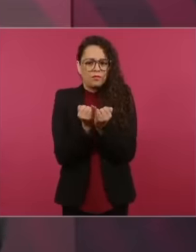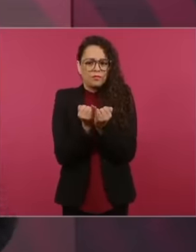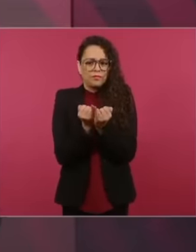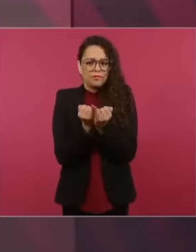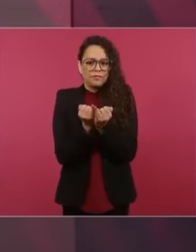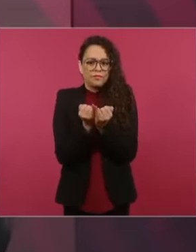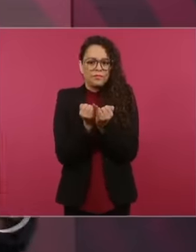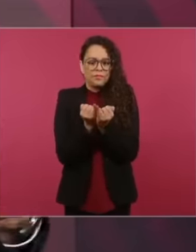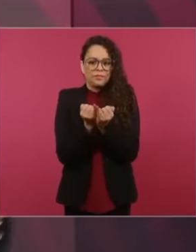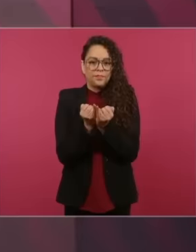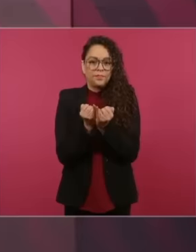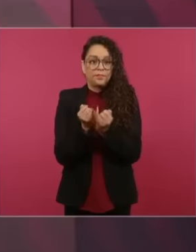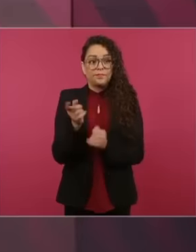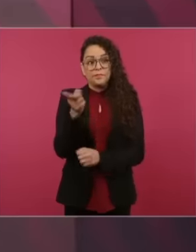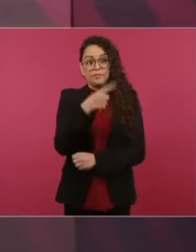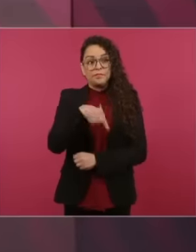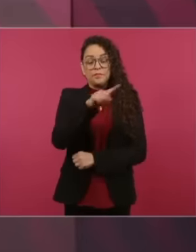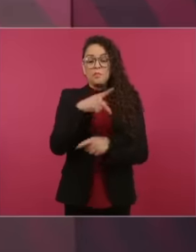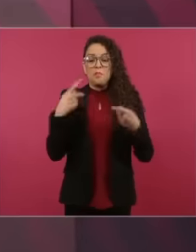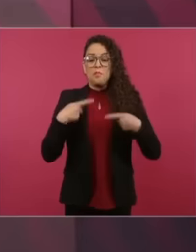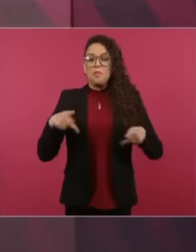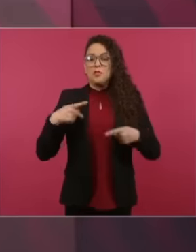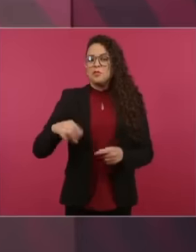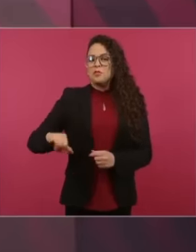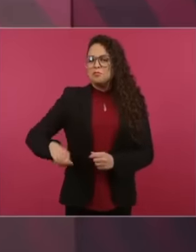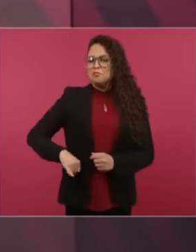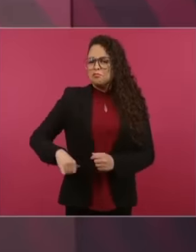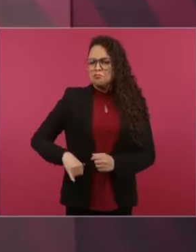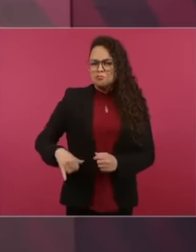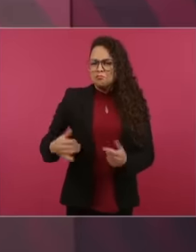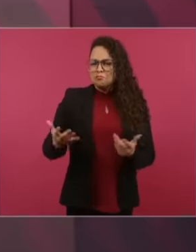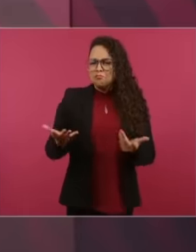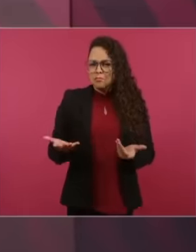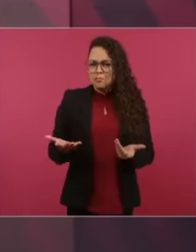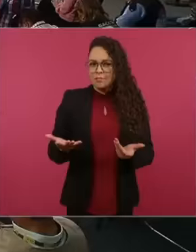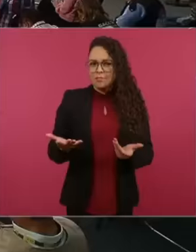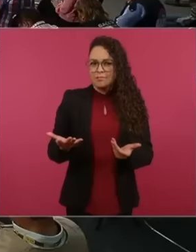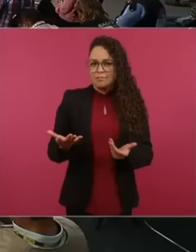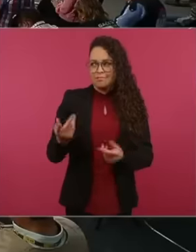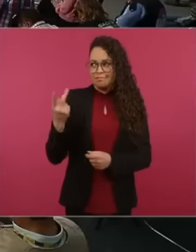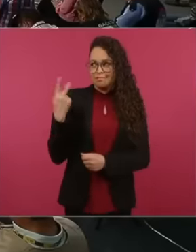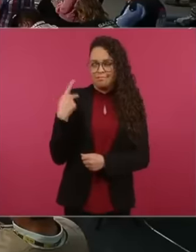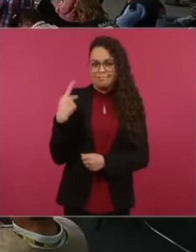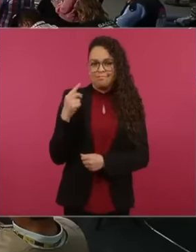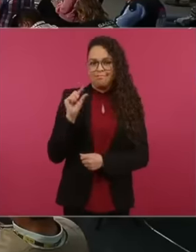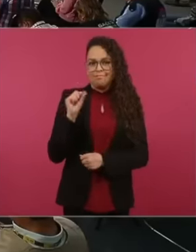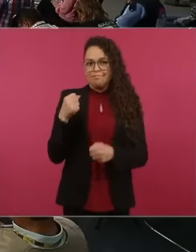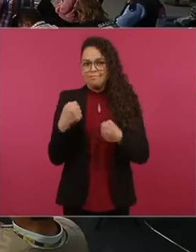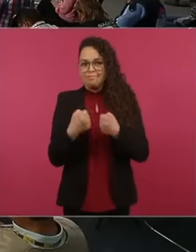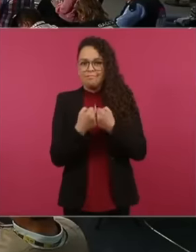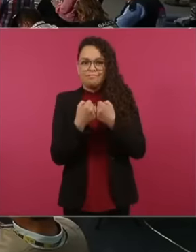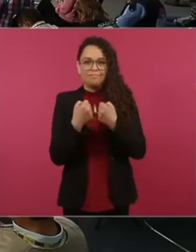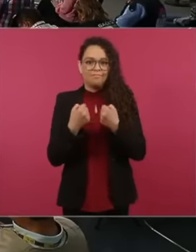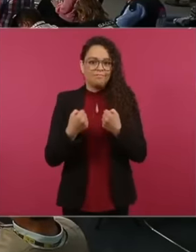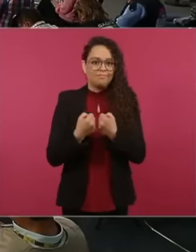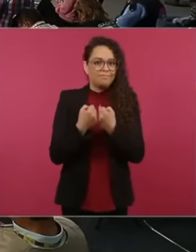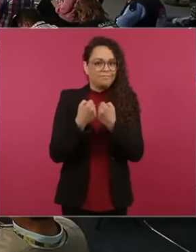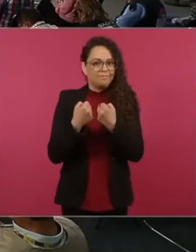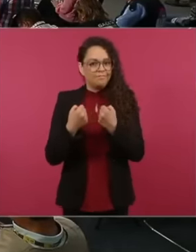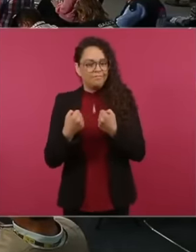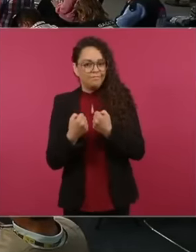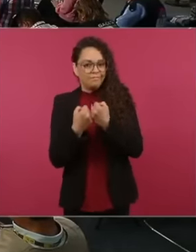and they also took the opportunity to